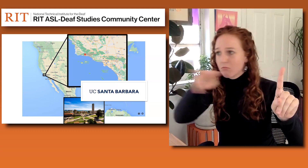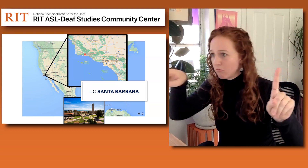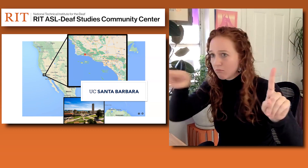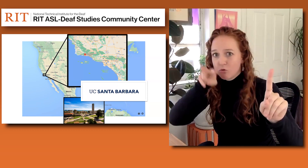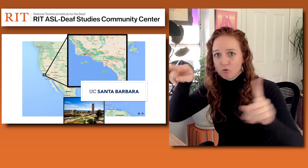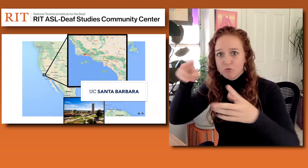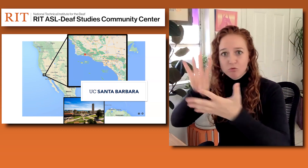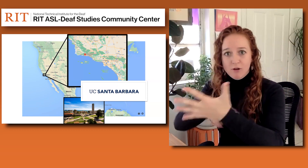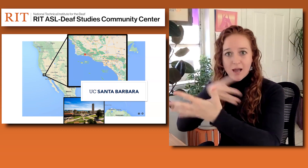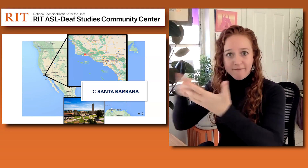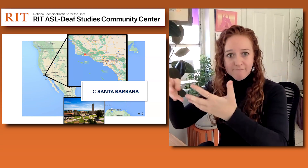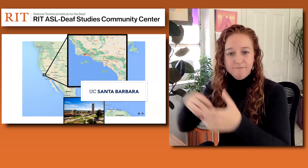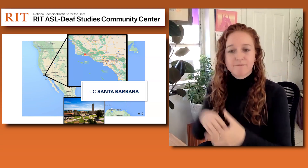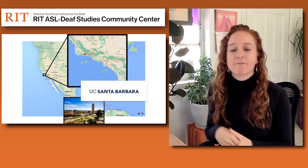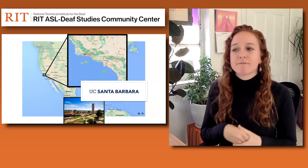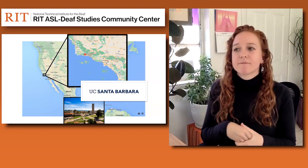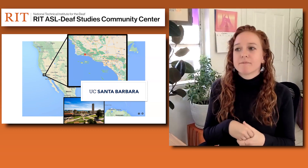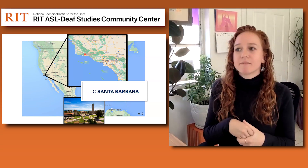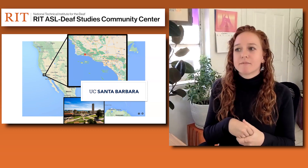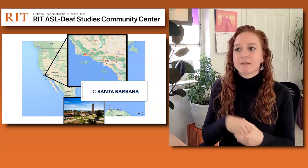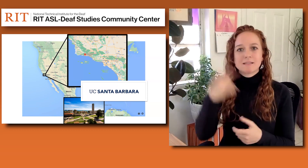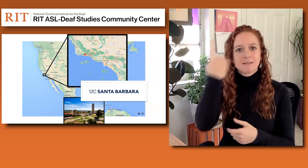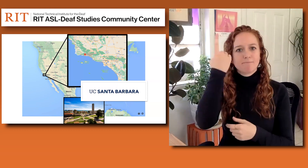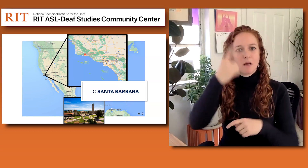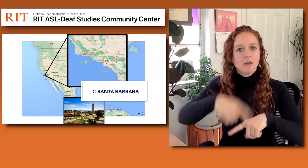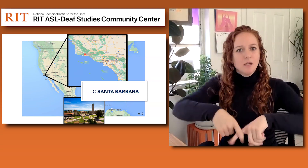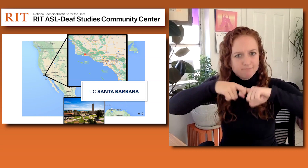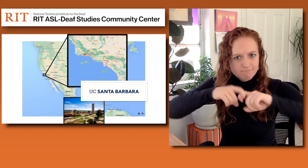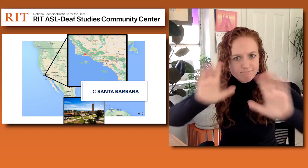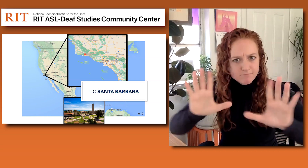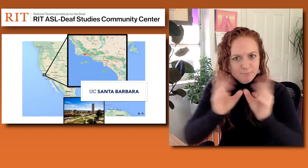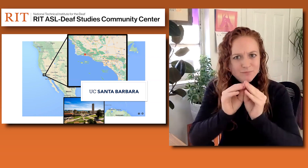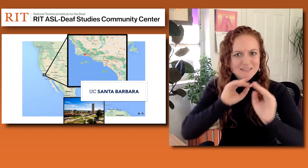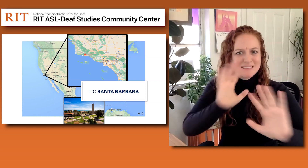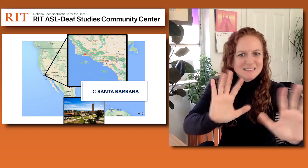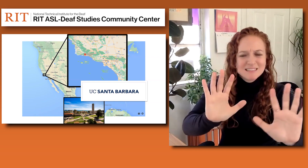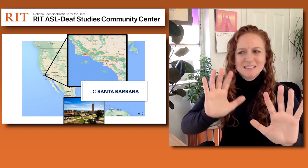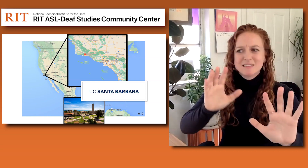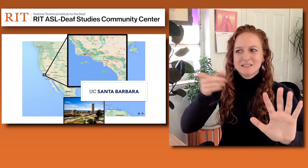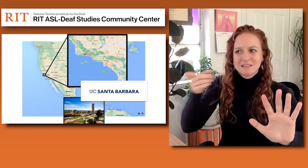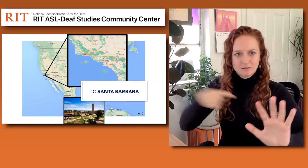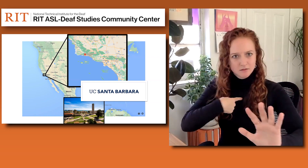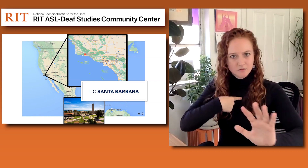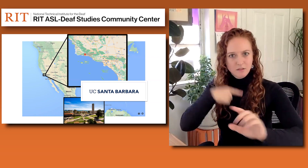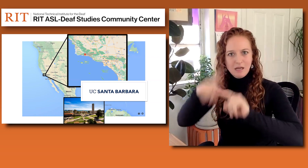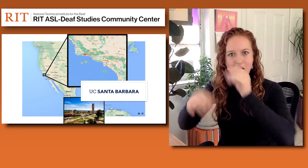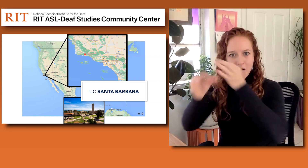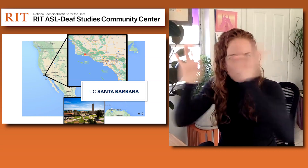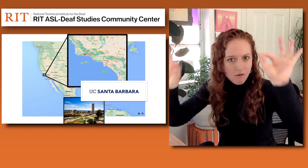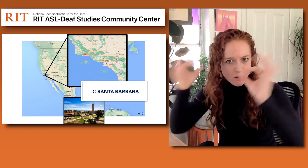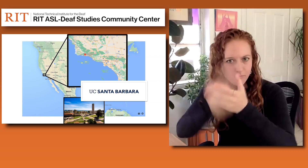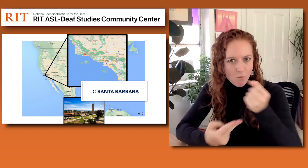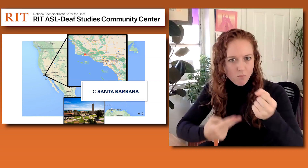and I was...my eye gaze was on the graph. And someone spoke up and said, "Just a minute. Stop speaking,